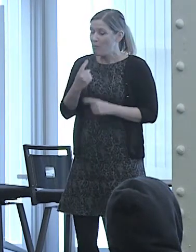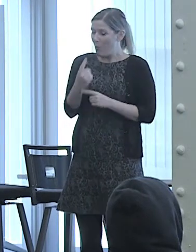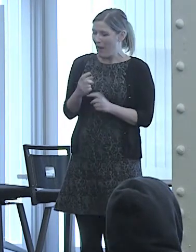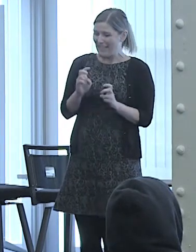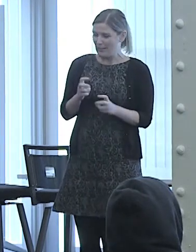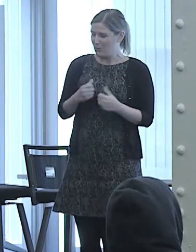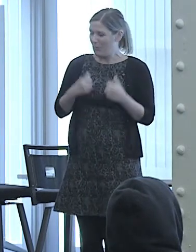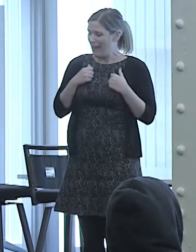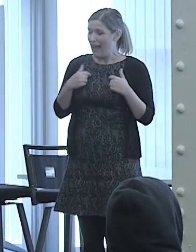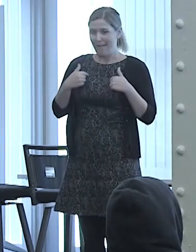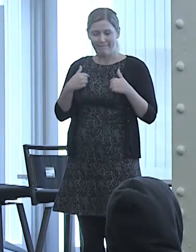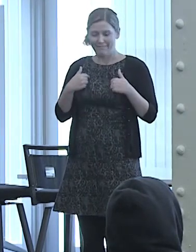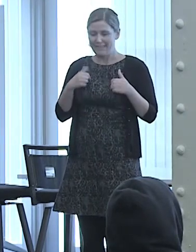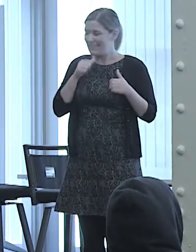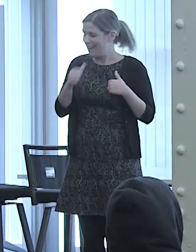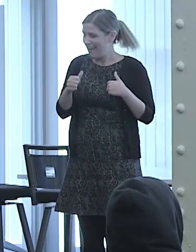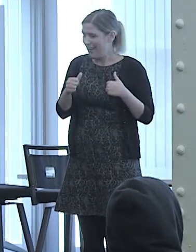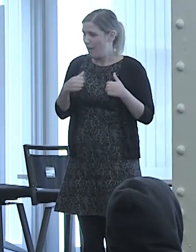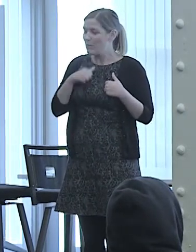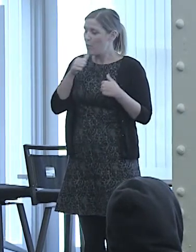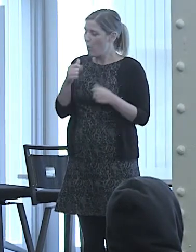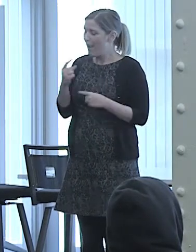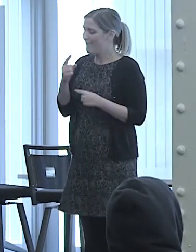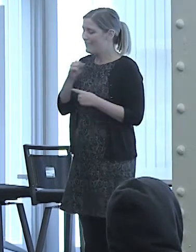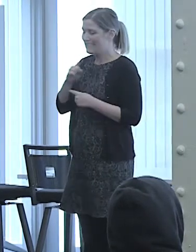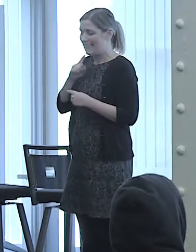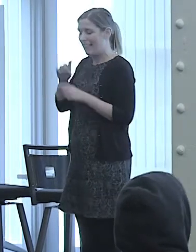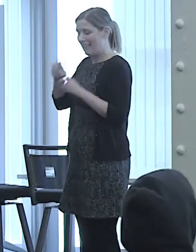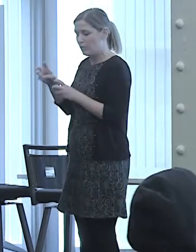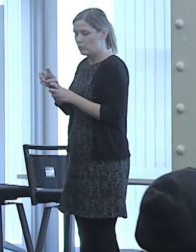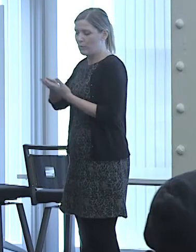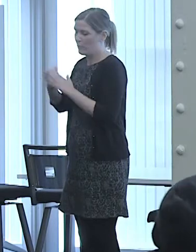we don't have single issue communities. Thank you for being here.